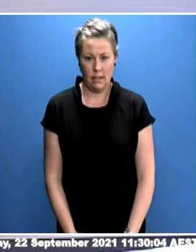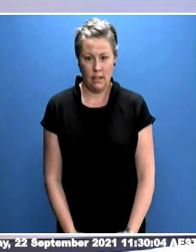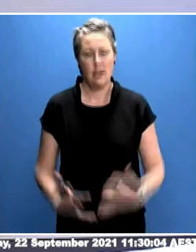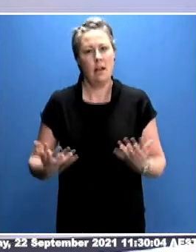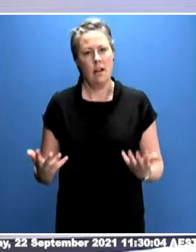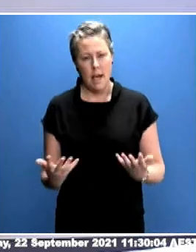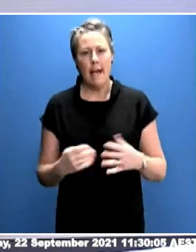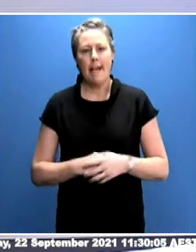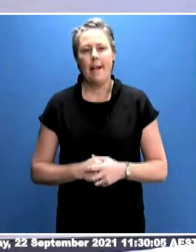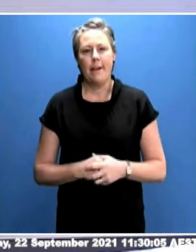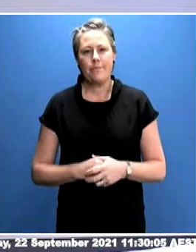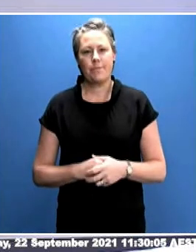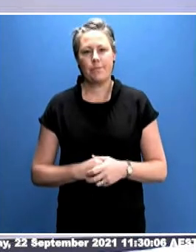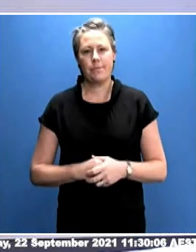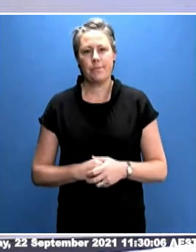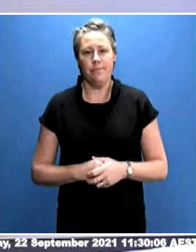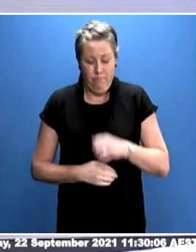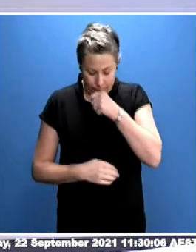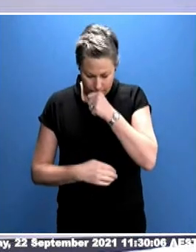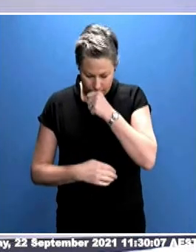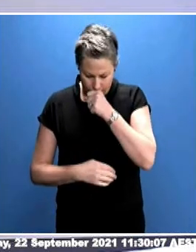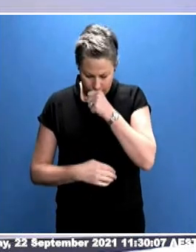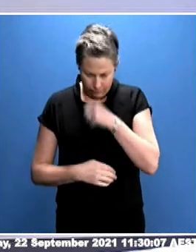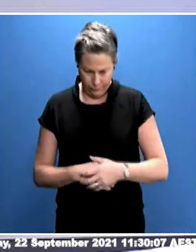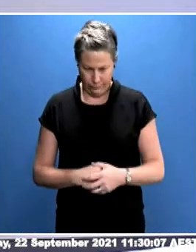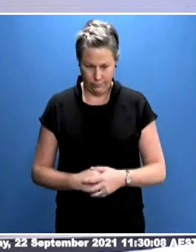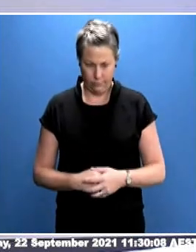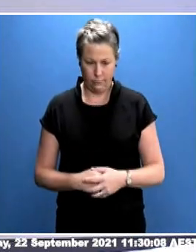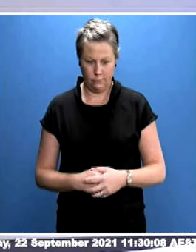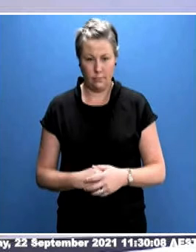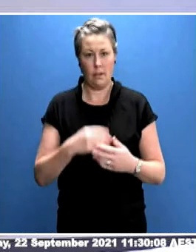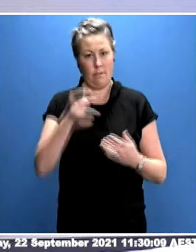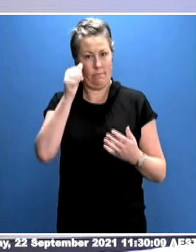What we're interested in are the Terms of Reference of the Royal Commission